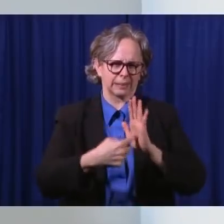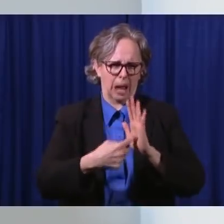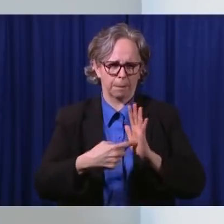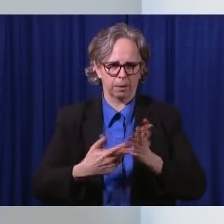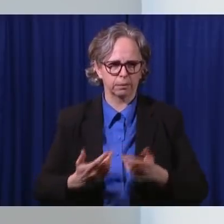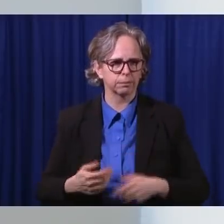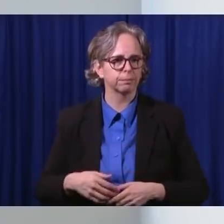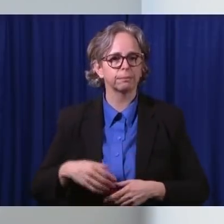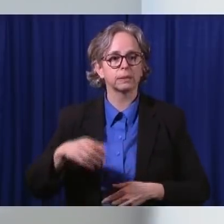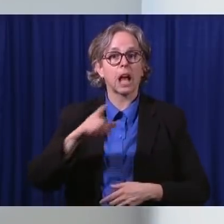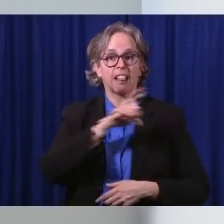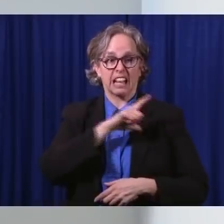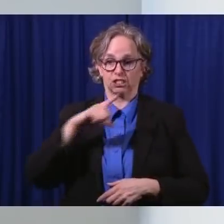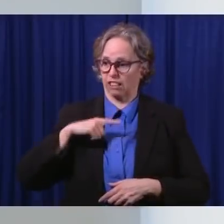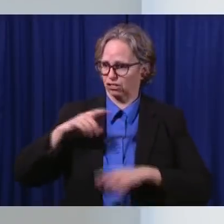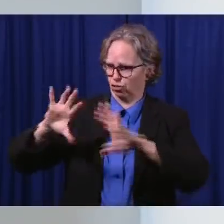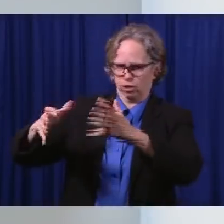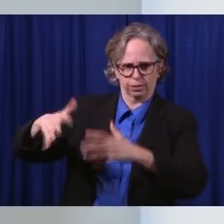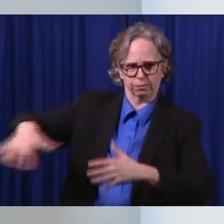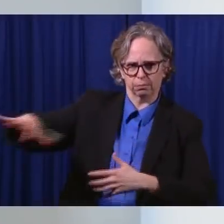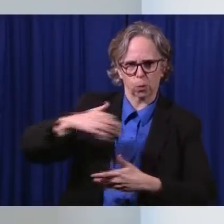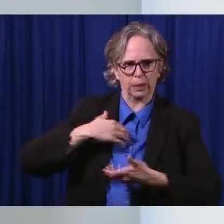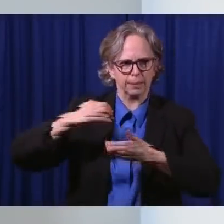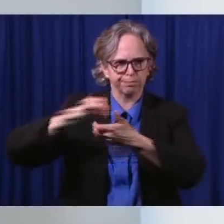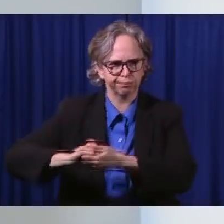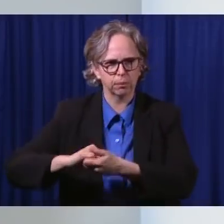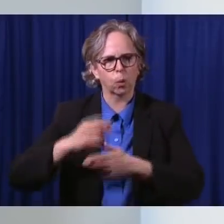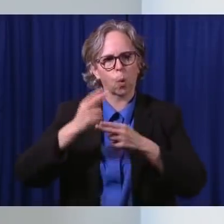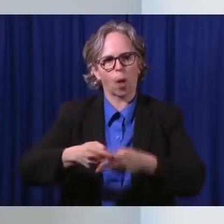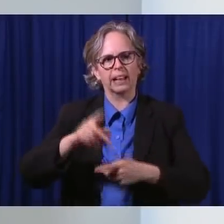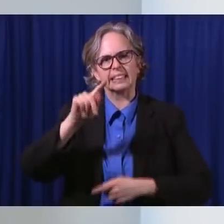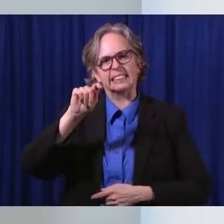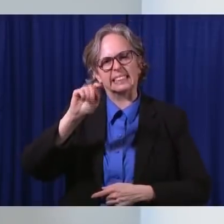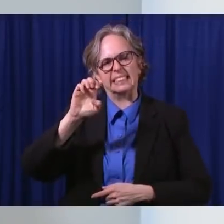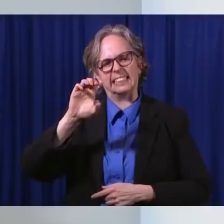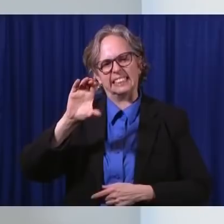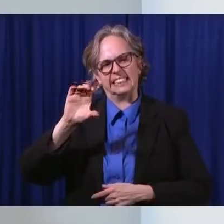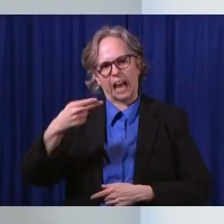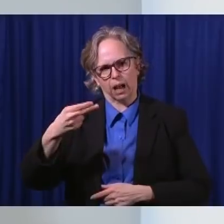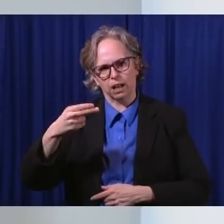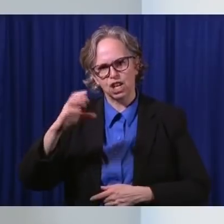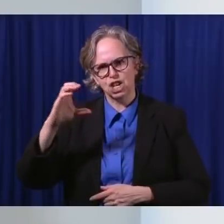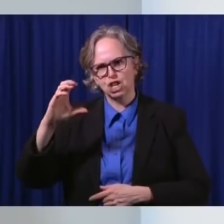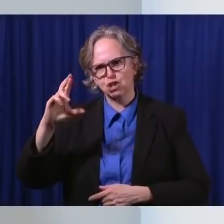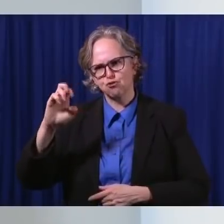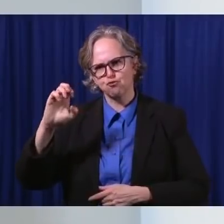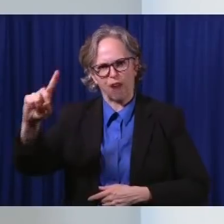ONE OF THE THINGS THAT WE DID, ONE OF THE THINGS THAT WE CREATED WAS SOMETHING CALLED TECH CREDIT.